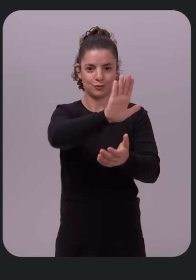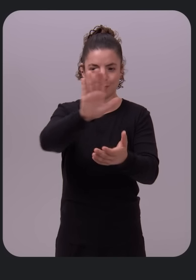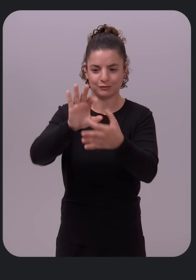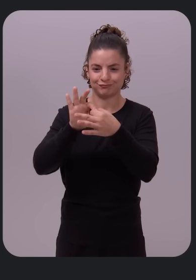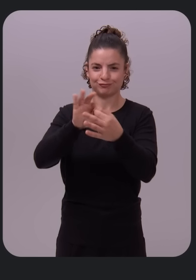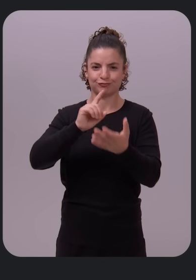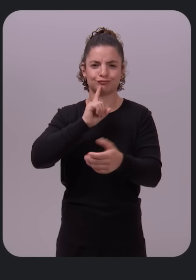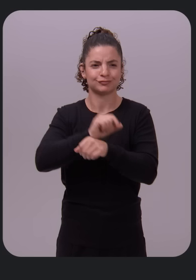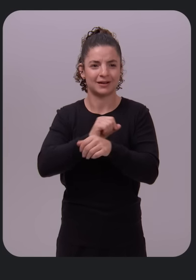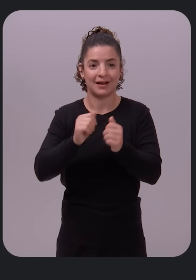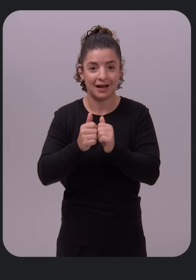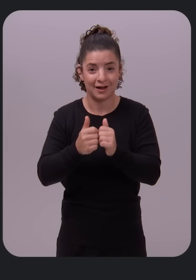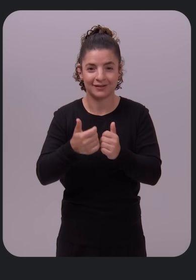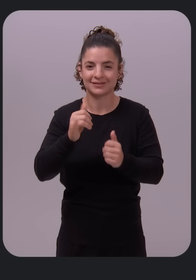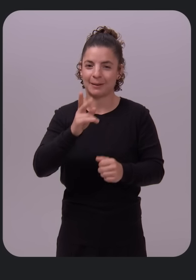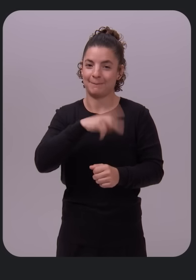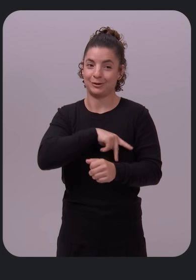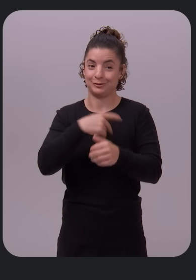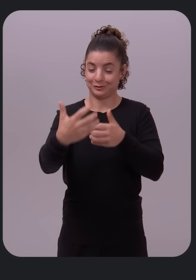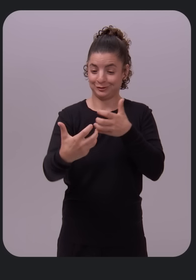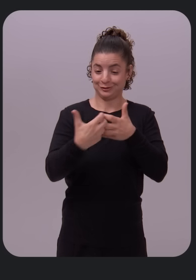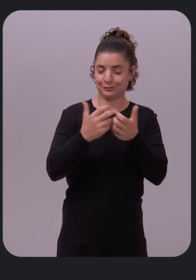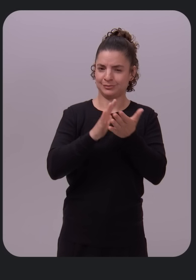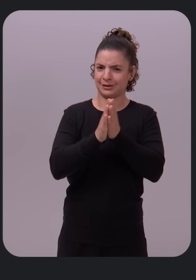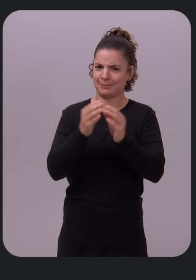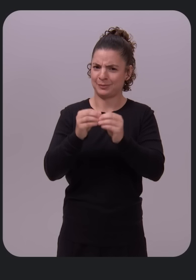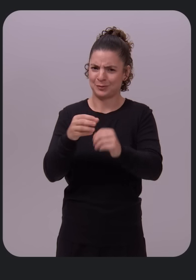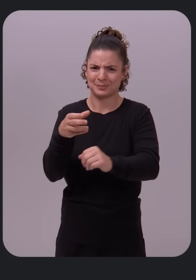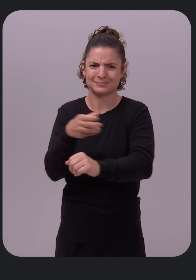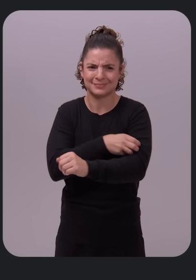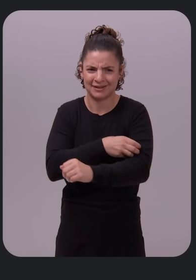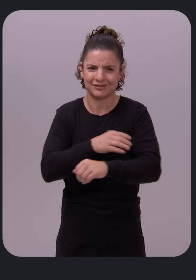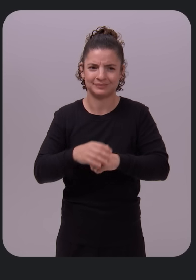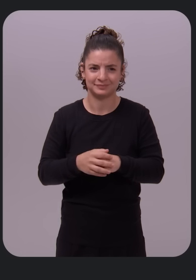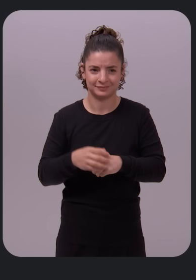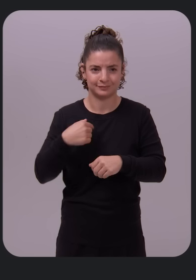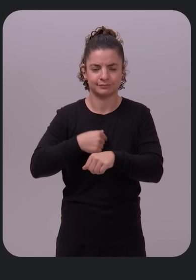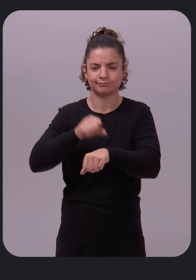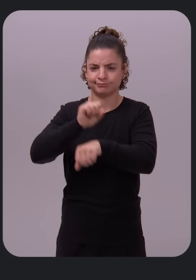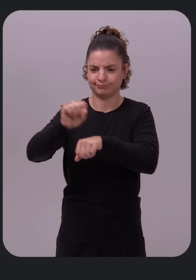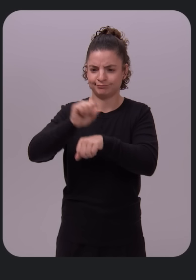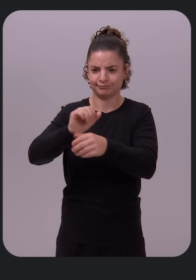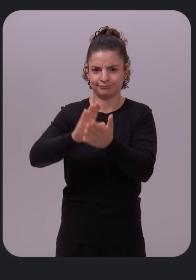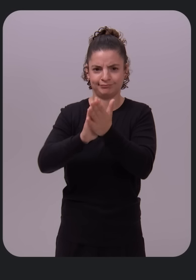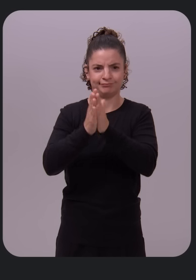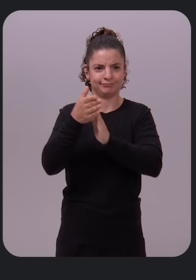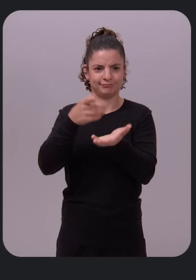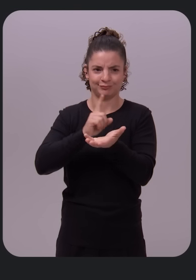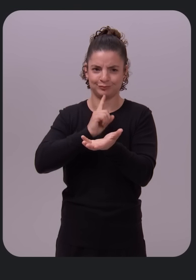That's where personalization will be really powerful. We are working to bring this to life with something